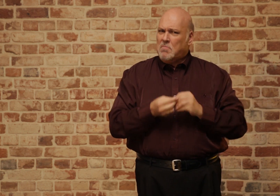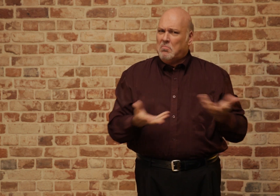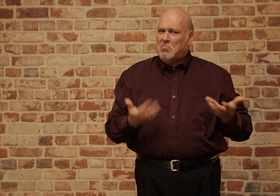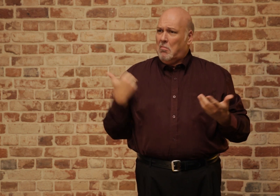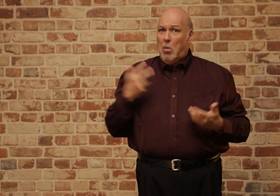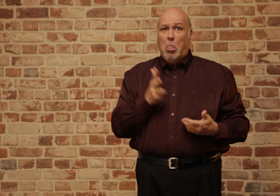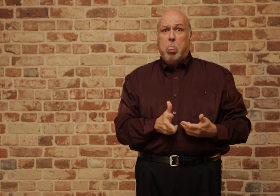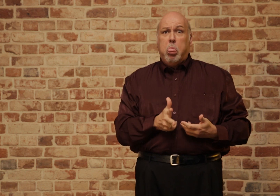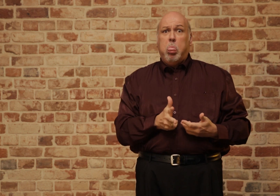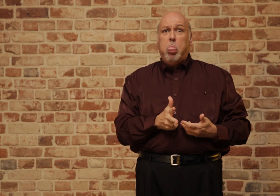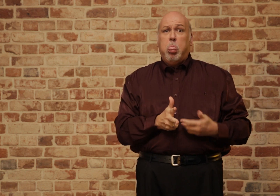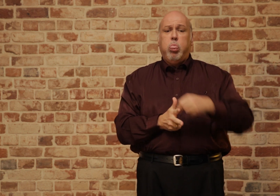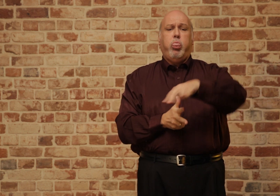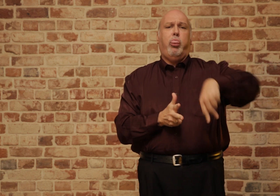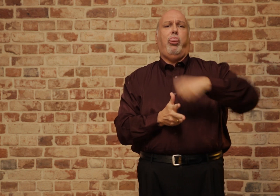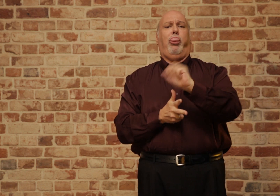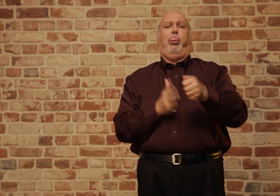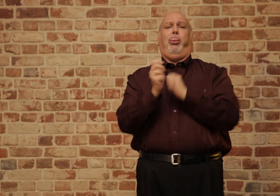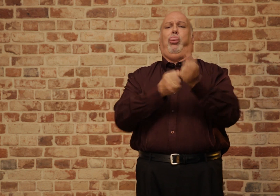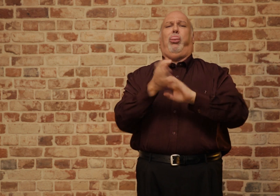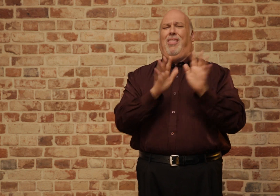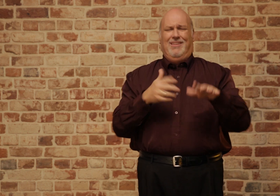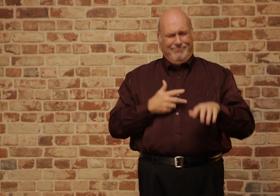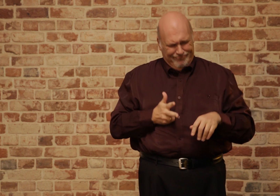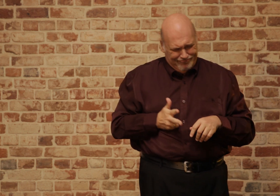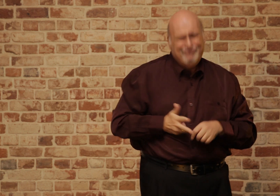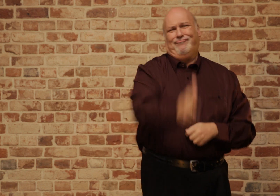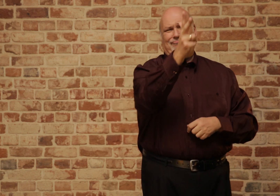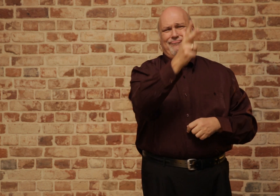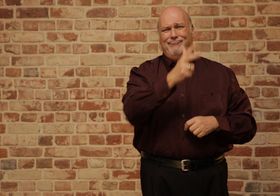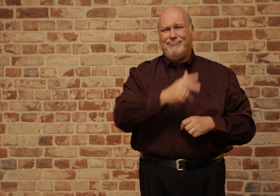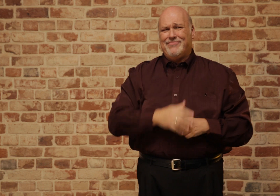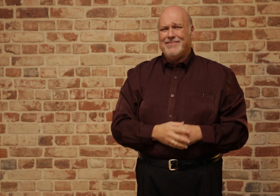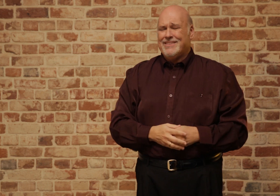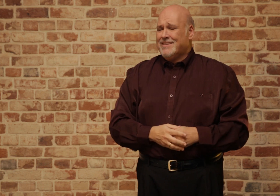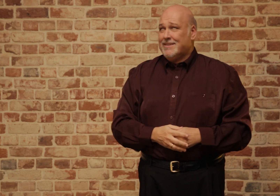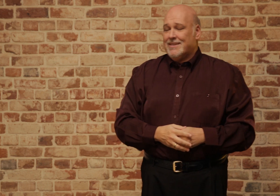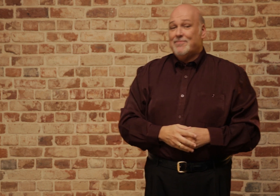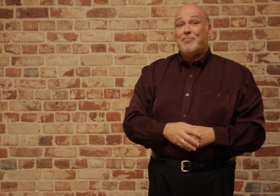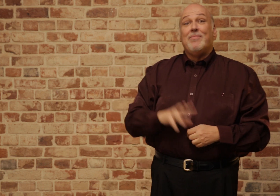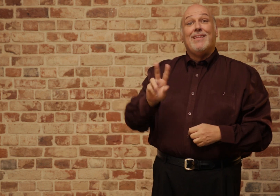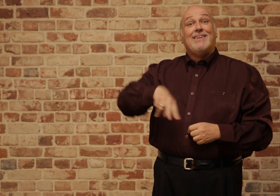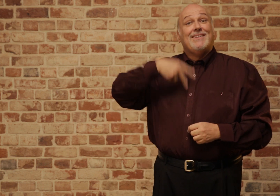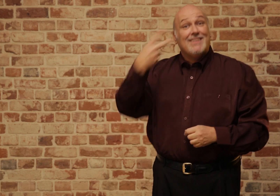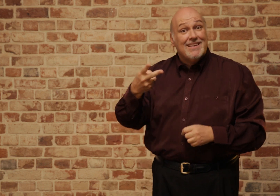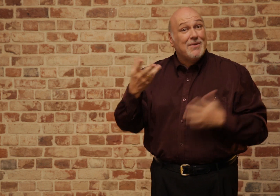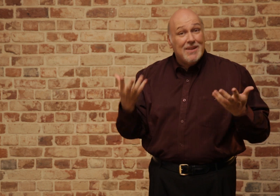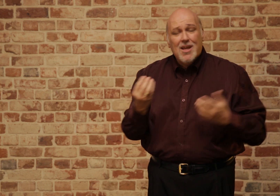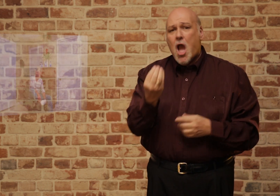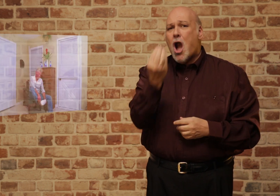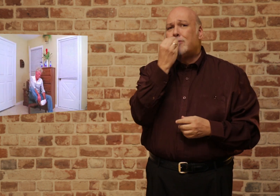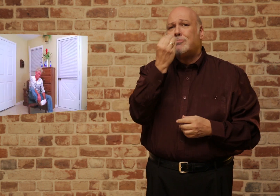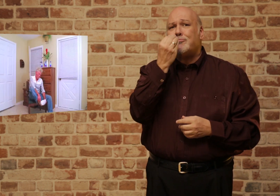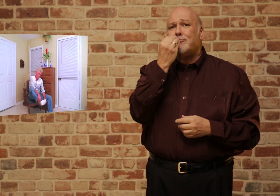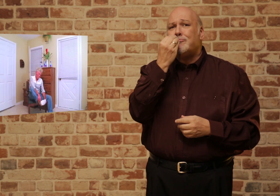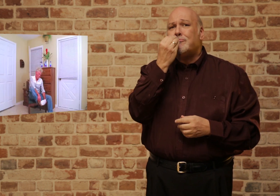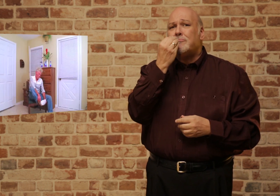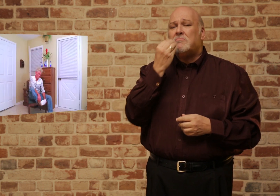This driver just sat there and made an issue out of it; he could have driven away! The second video is about eating.